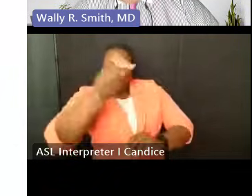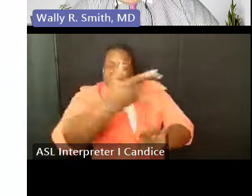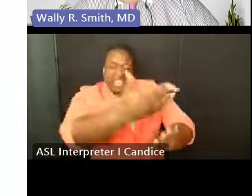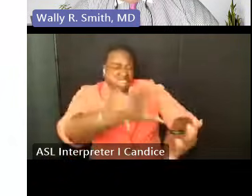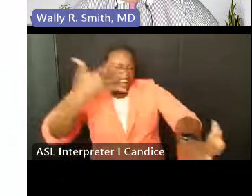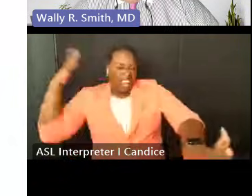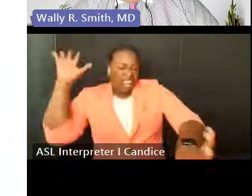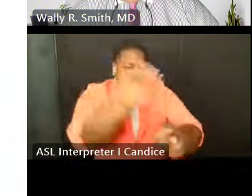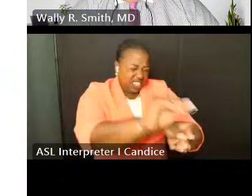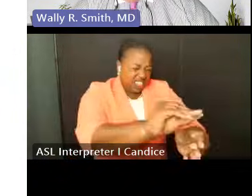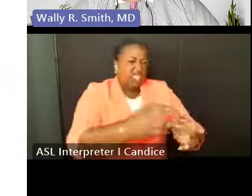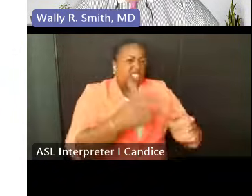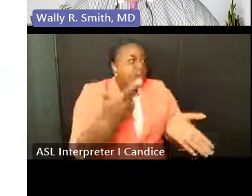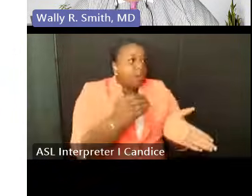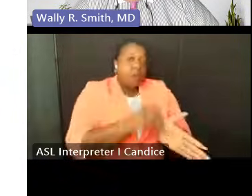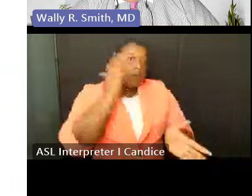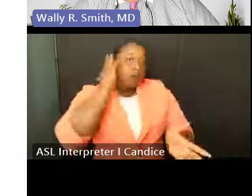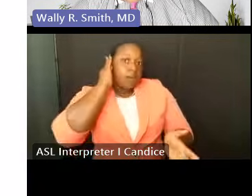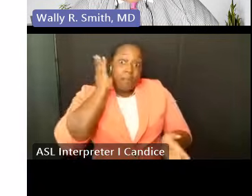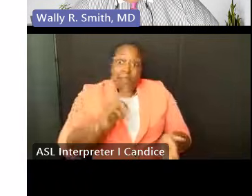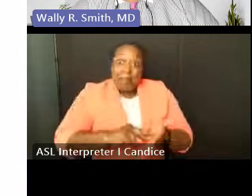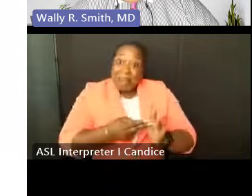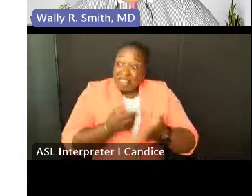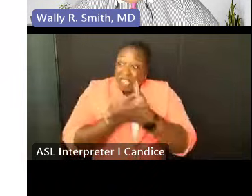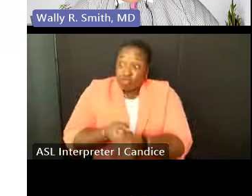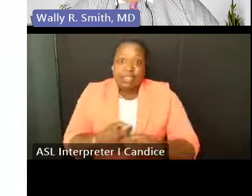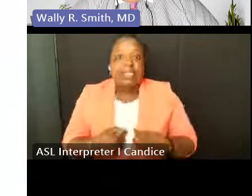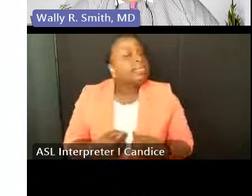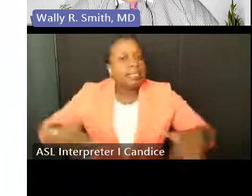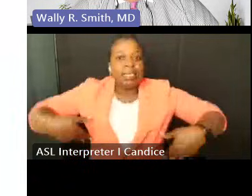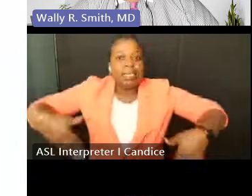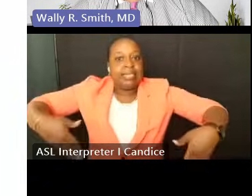it's pain. So, I have to deal with their pain, talk about how they're going to manage their